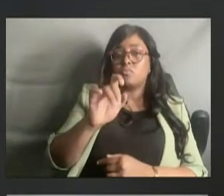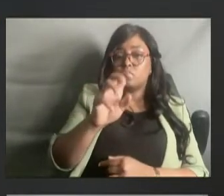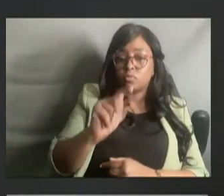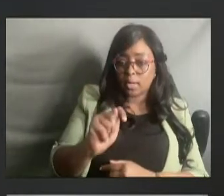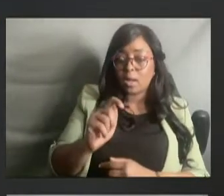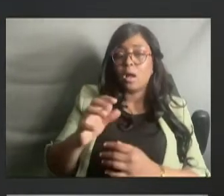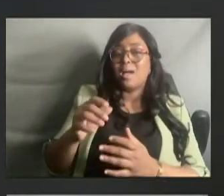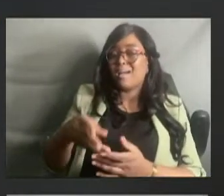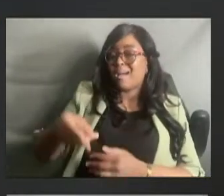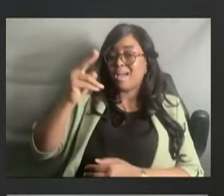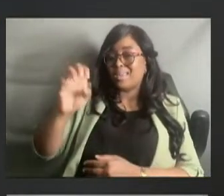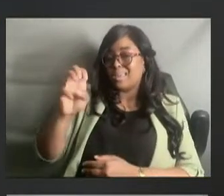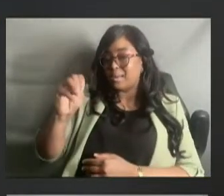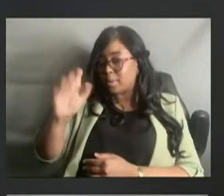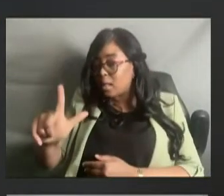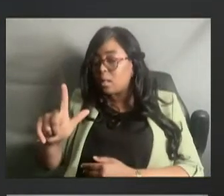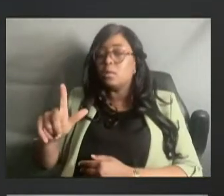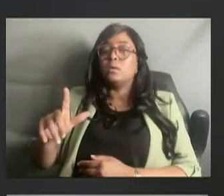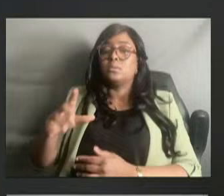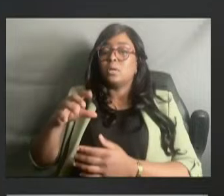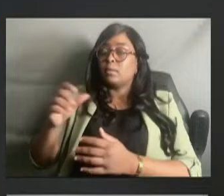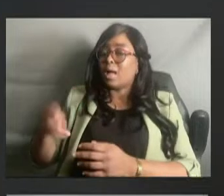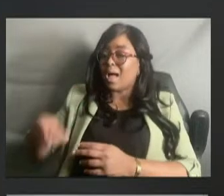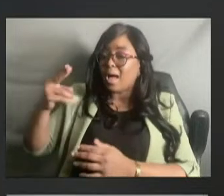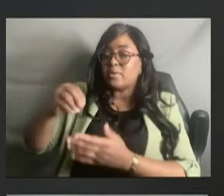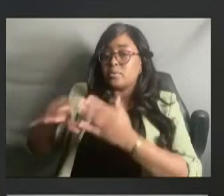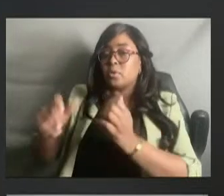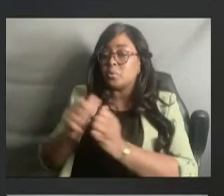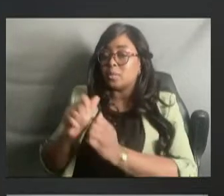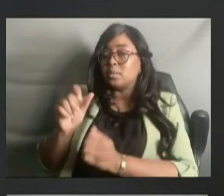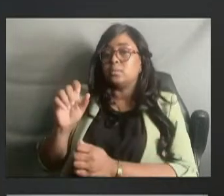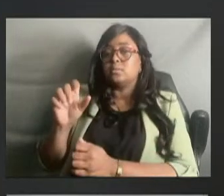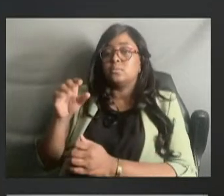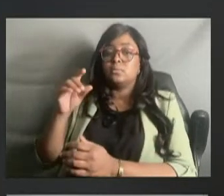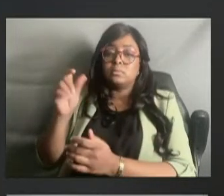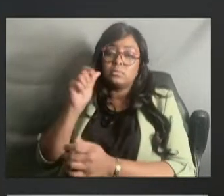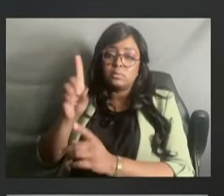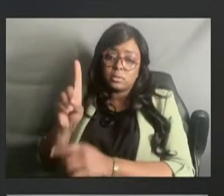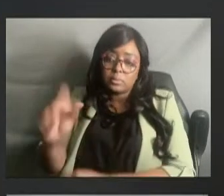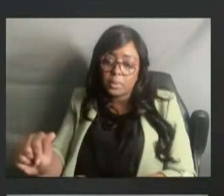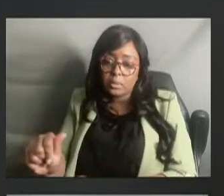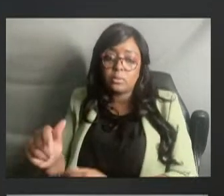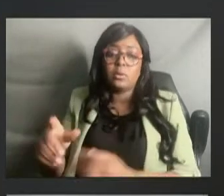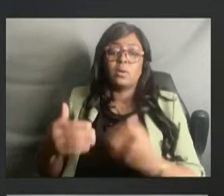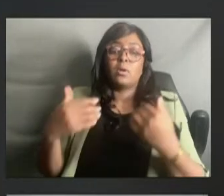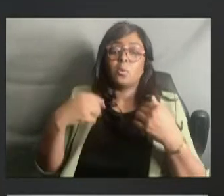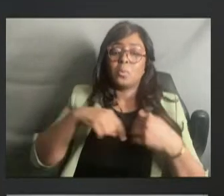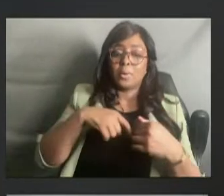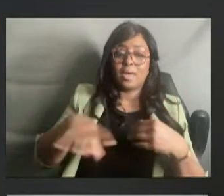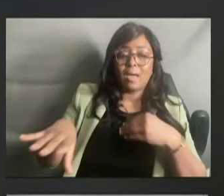schools with high farms rate high M.L. High students with disabilities, that we added an